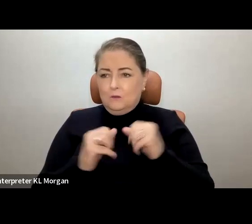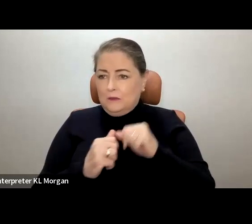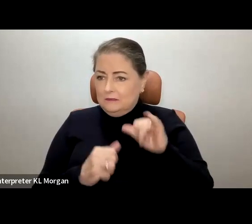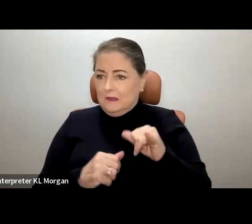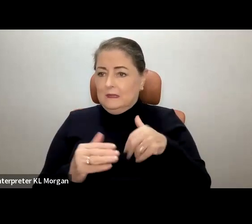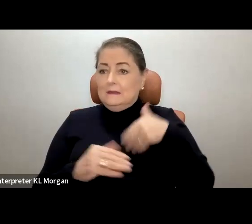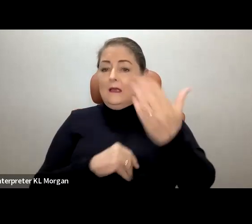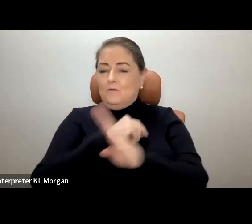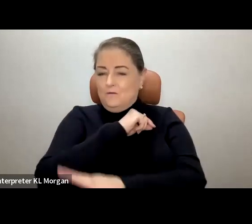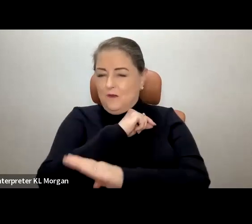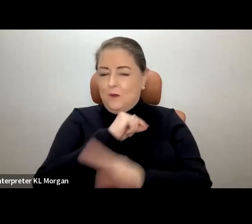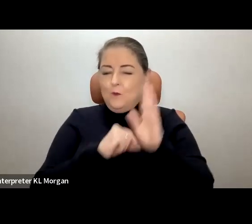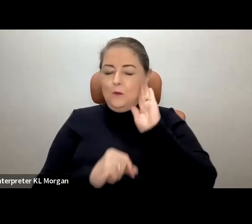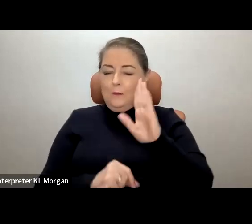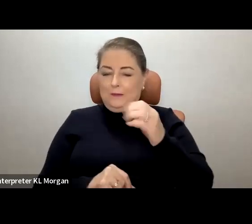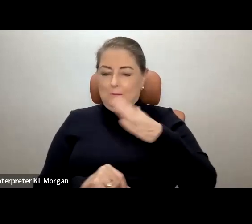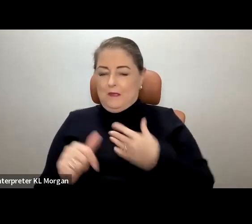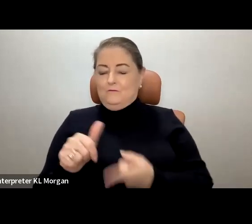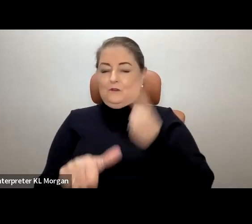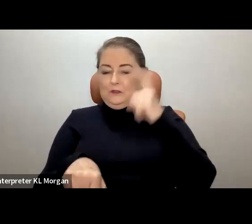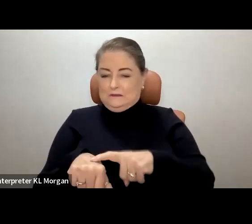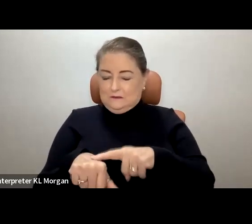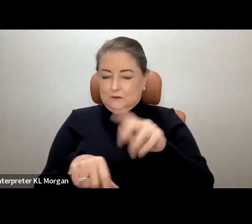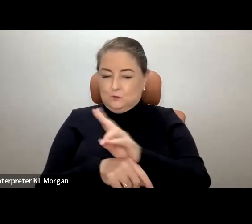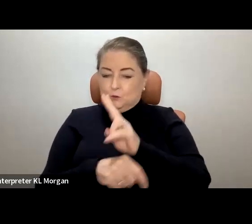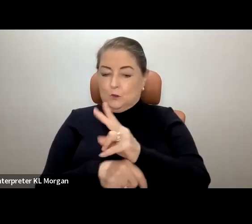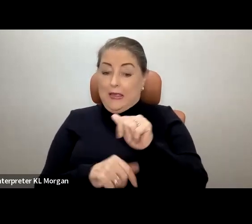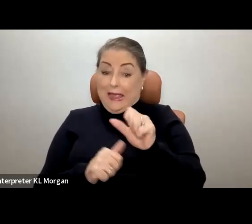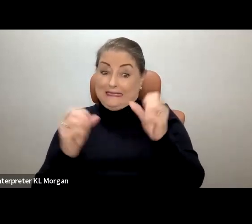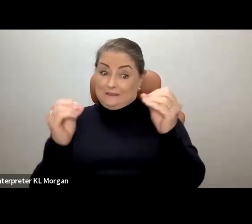fall will be my first time ever using it as an instructor. So